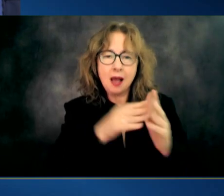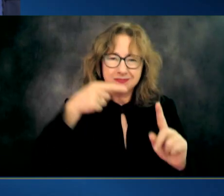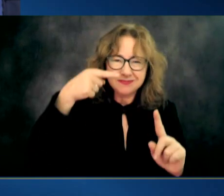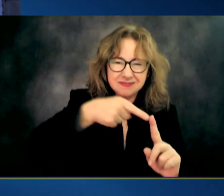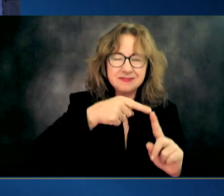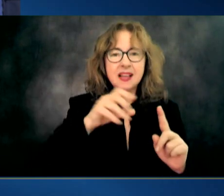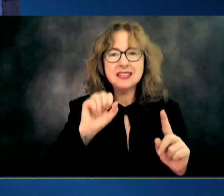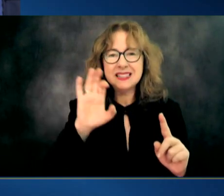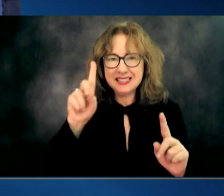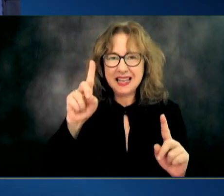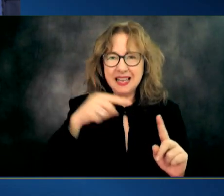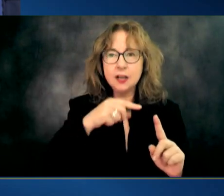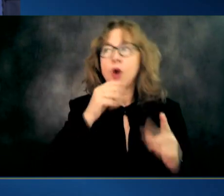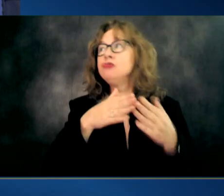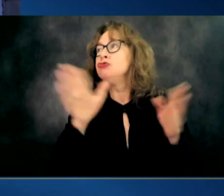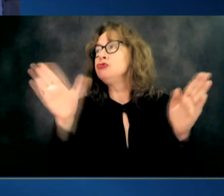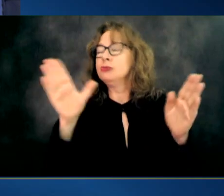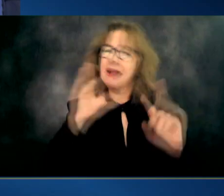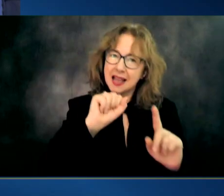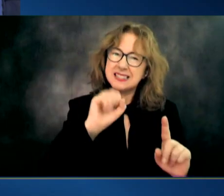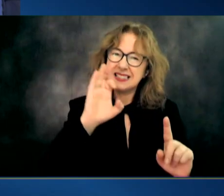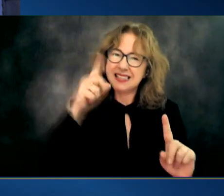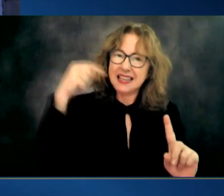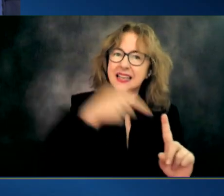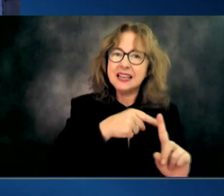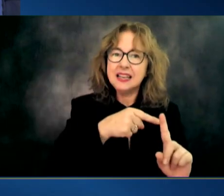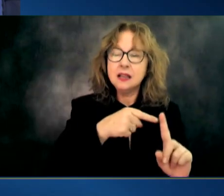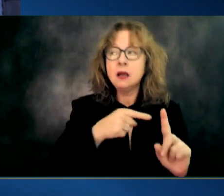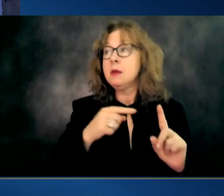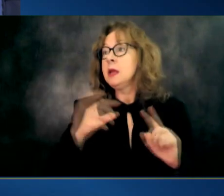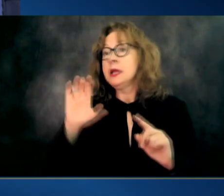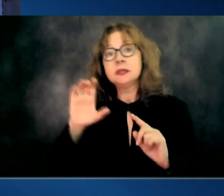a difference. Not every type of community health worker can be in every discipline.